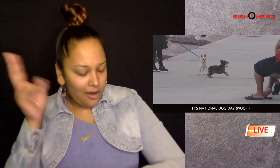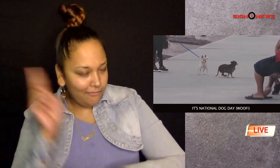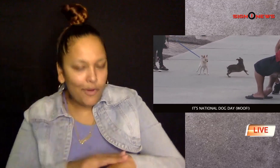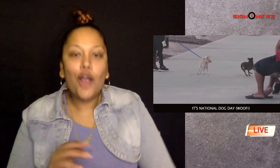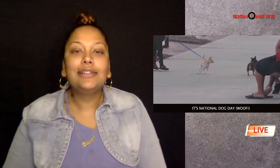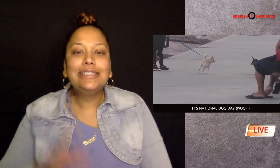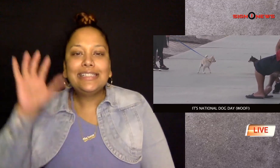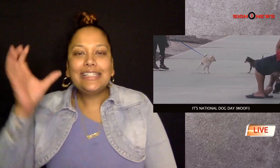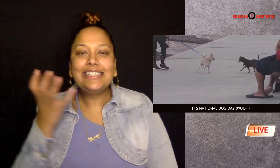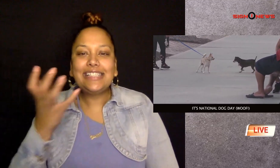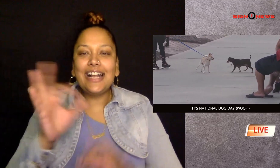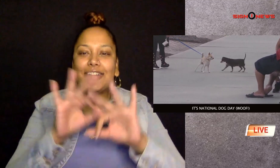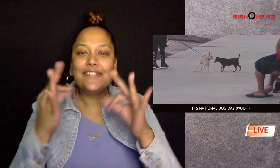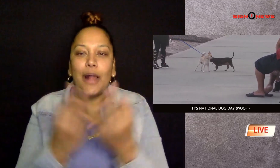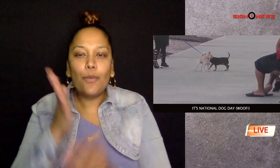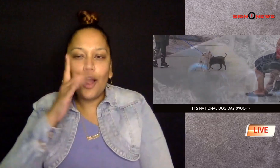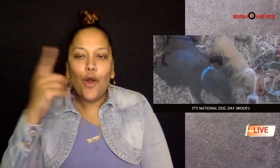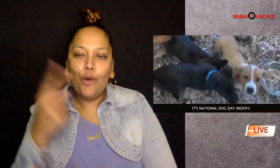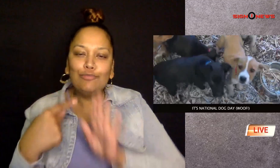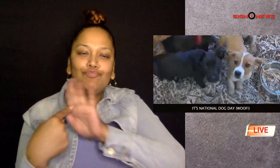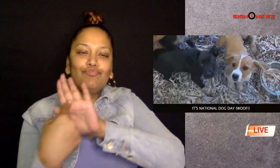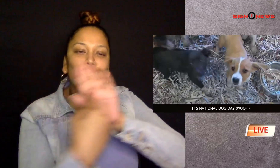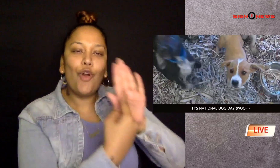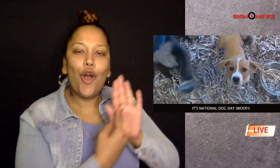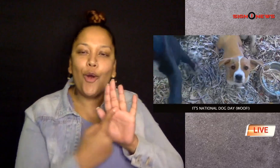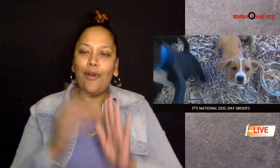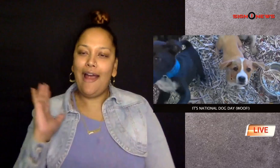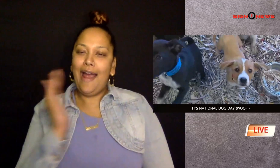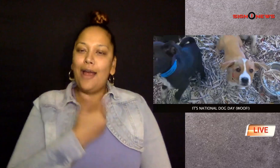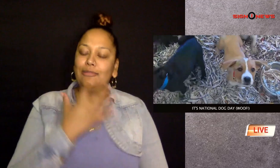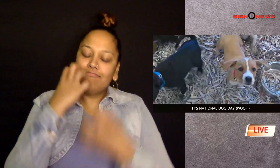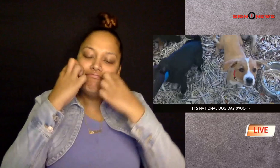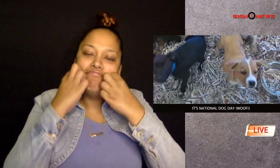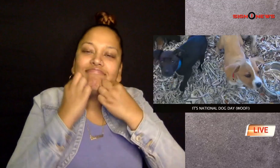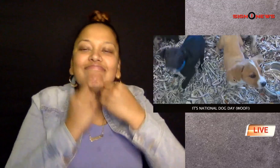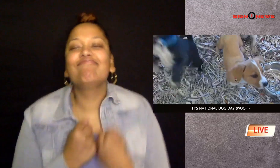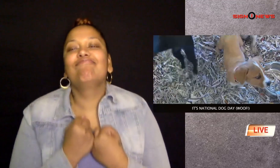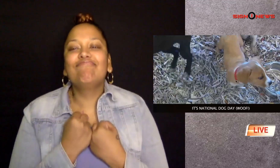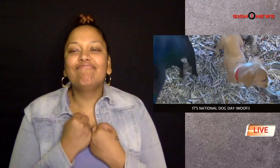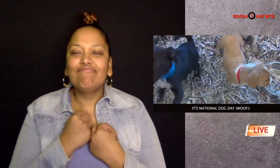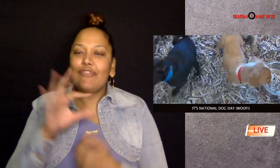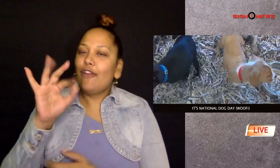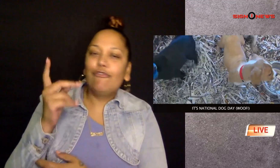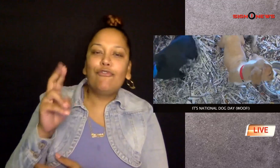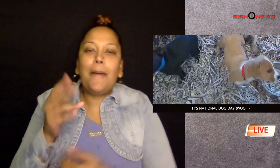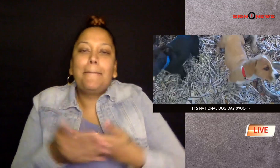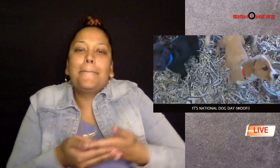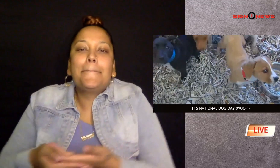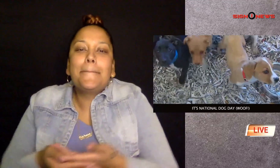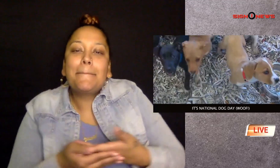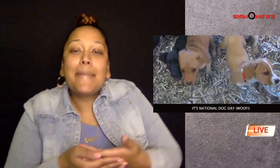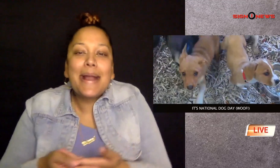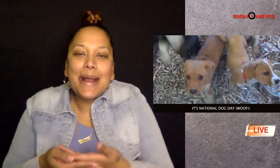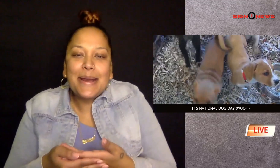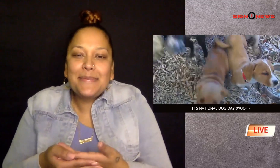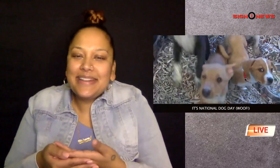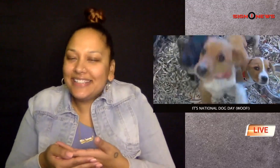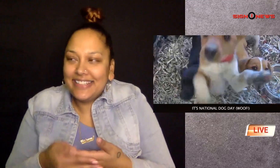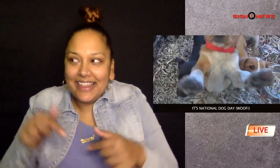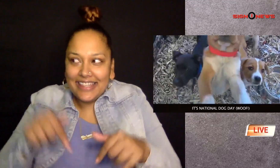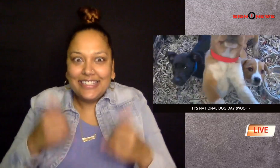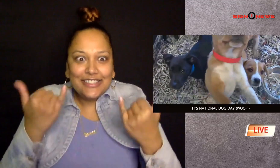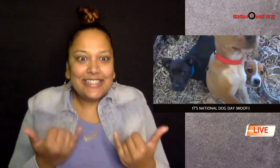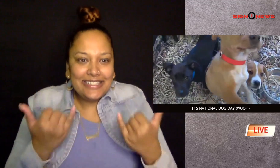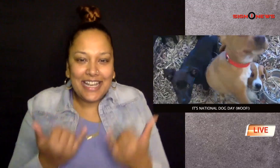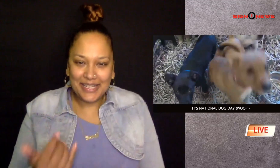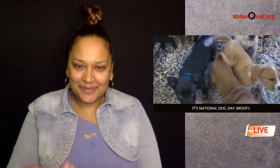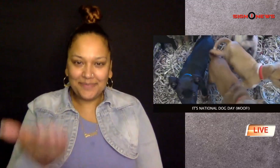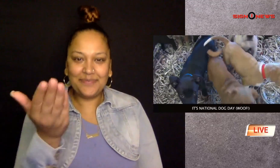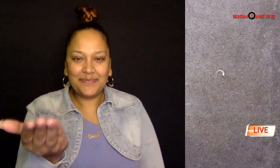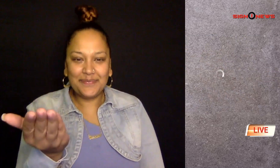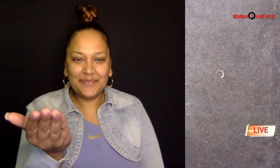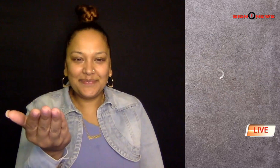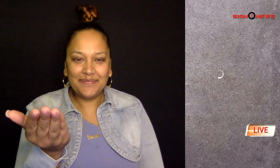of course the Sign1News family always showcases our precious fur babies on this day